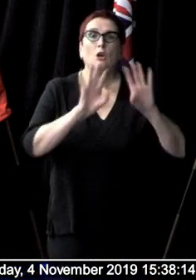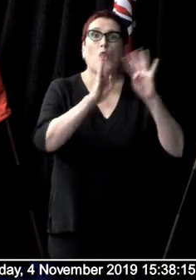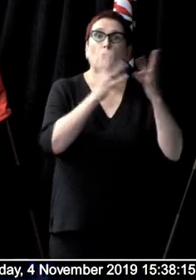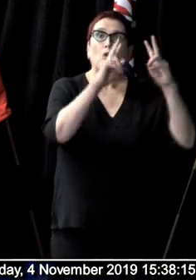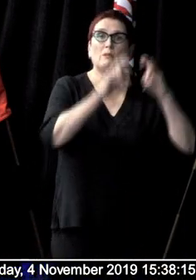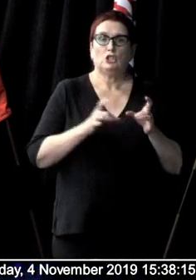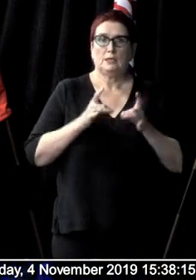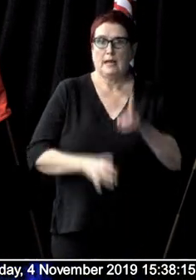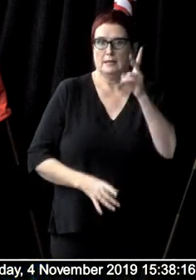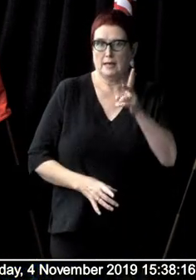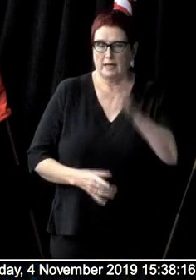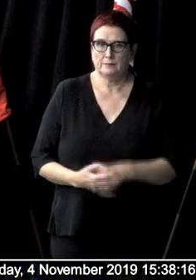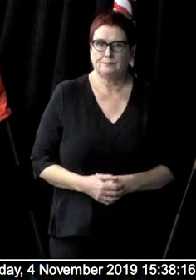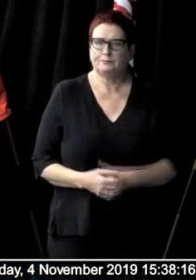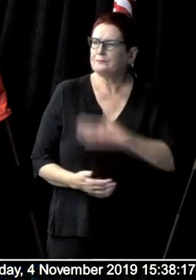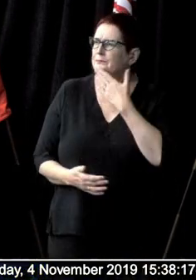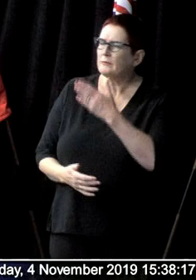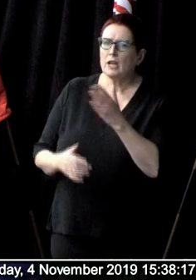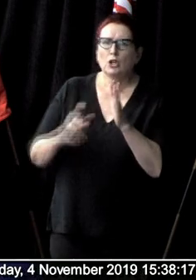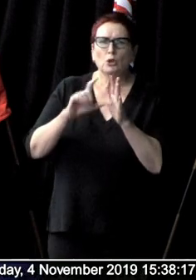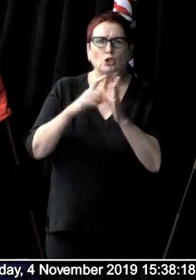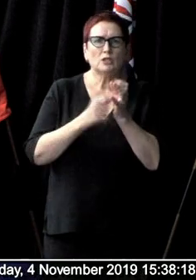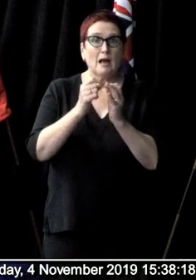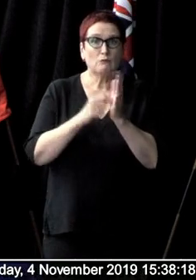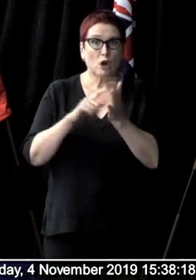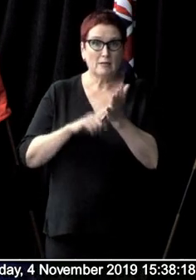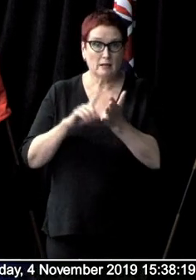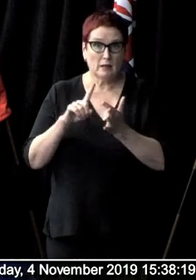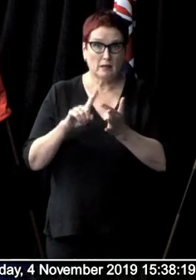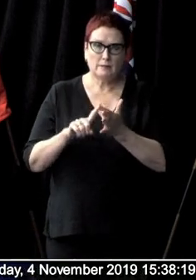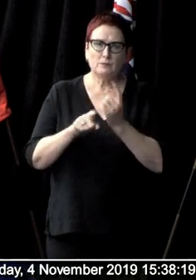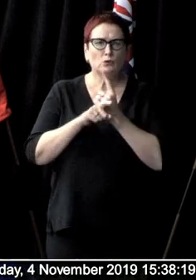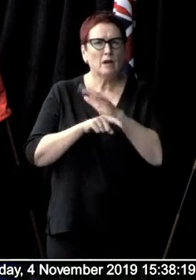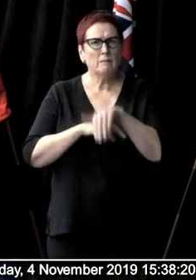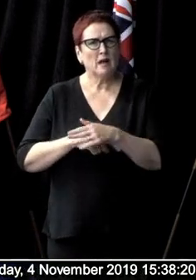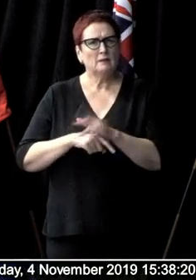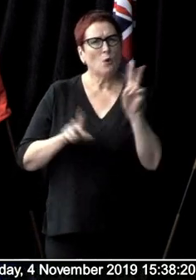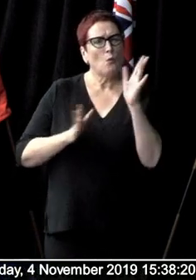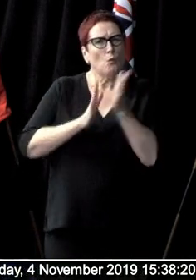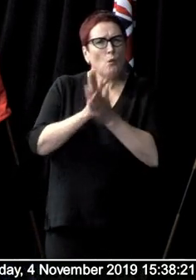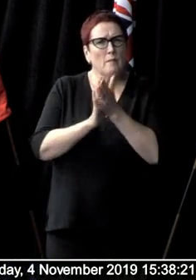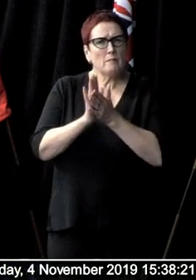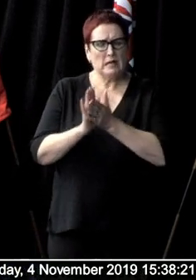Thank you. Dr Bridle, can we move then to a discussion, please, about the understanding of behaviour, suspensions and exclusions, please.